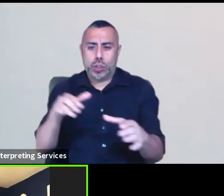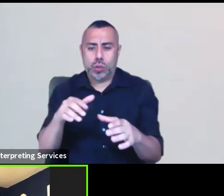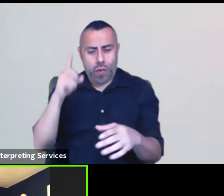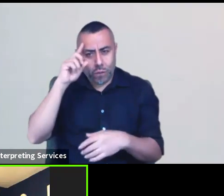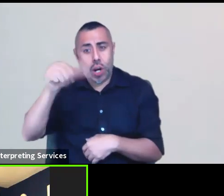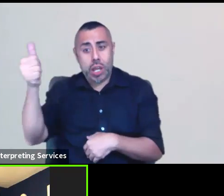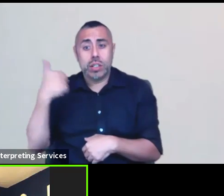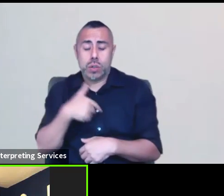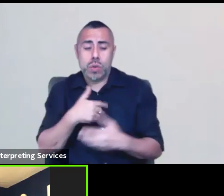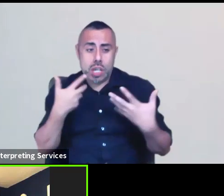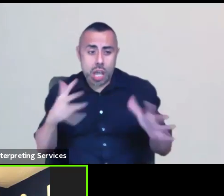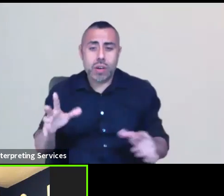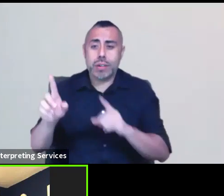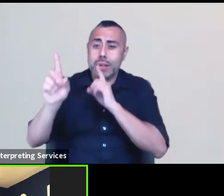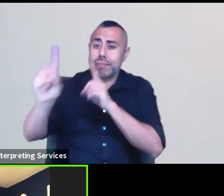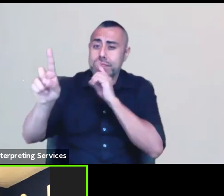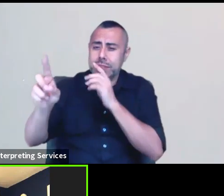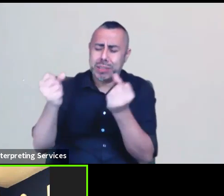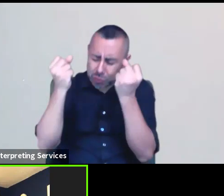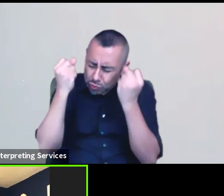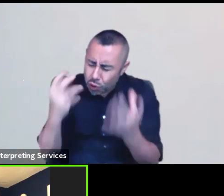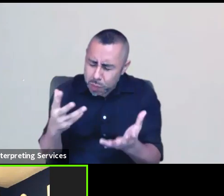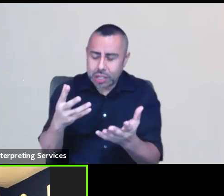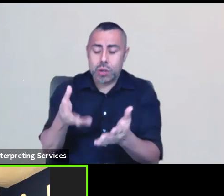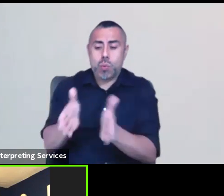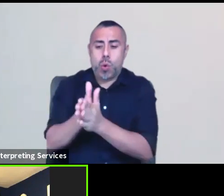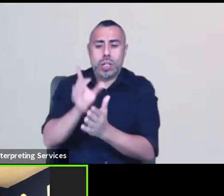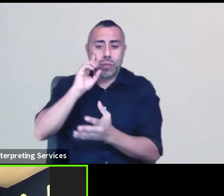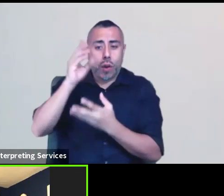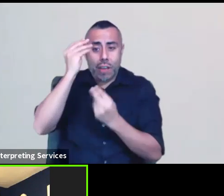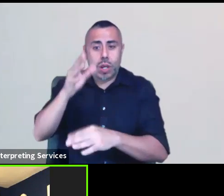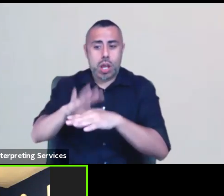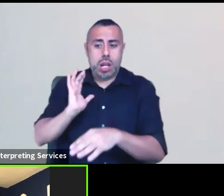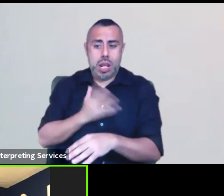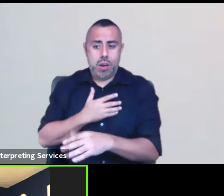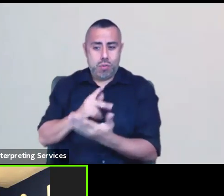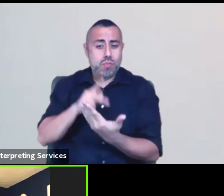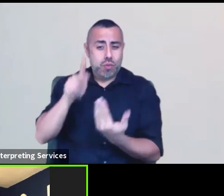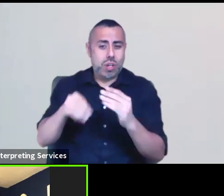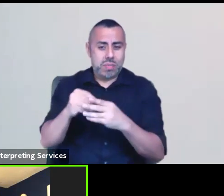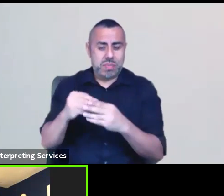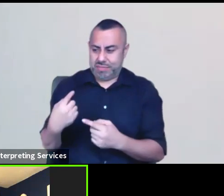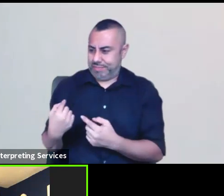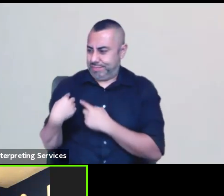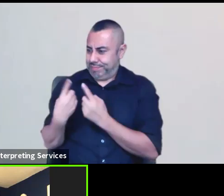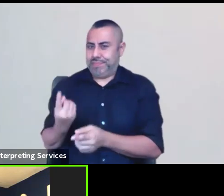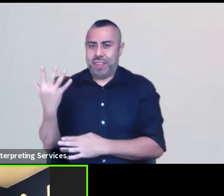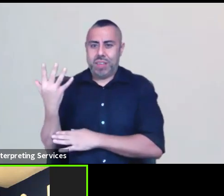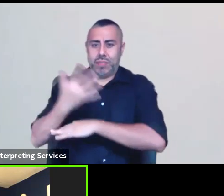about our program over the last five days. And so for our part, we operate on the broadest definitions